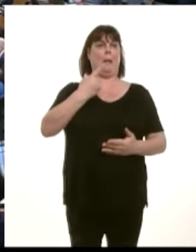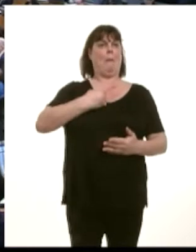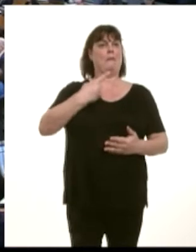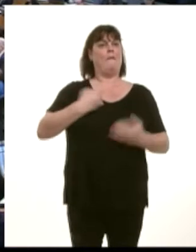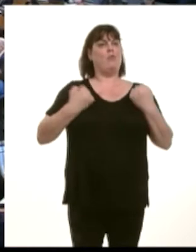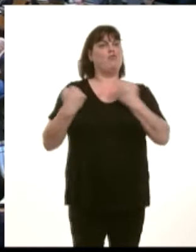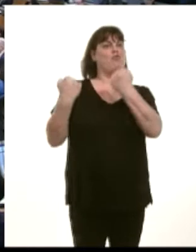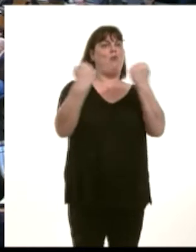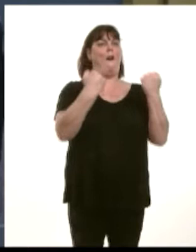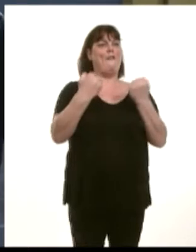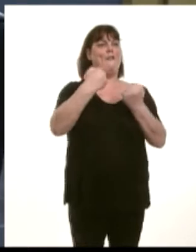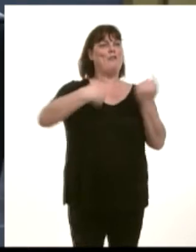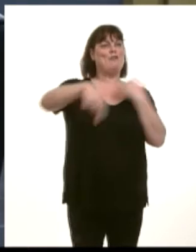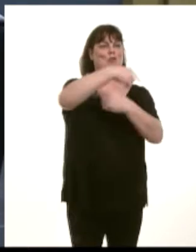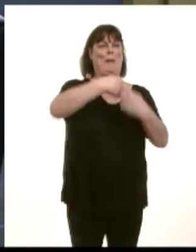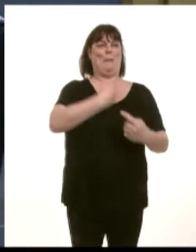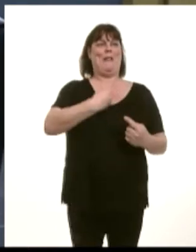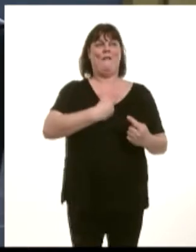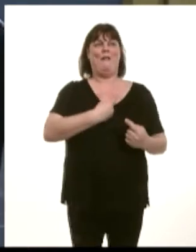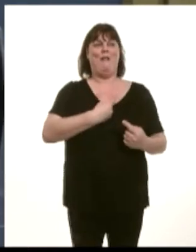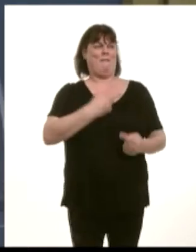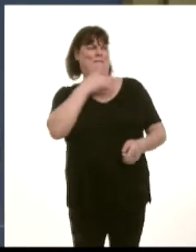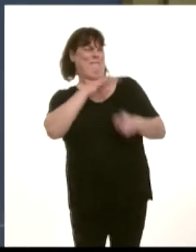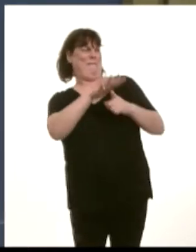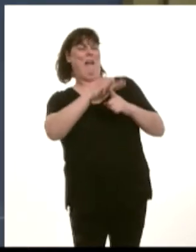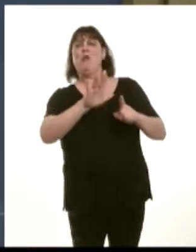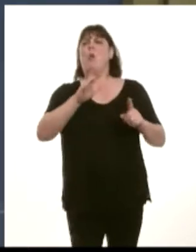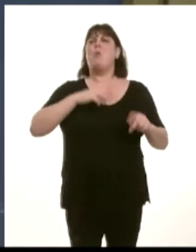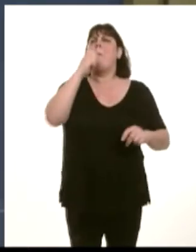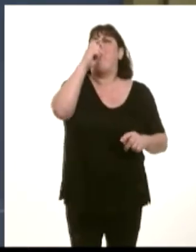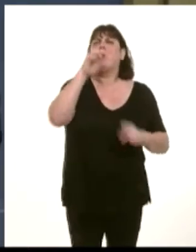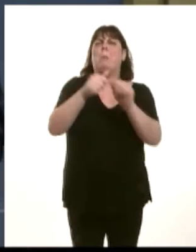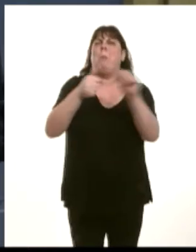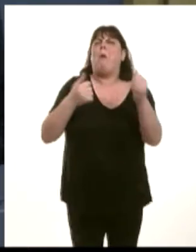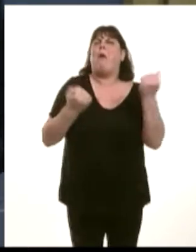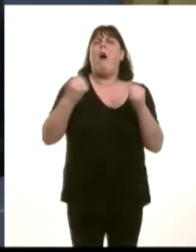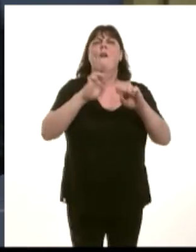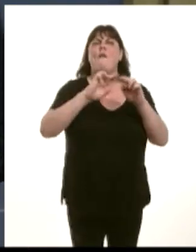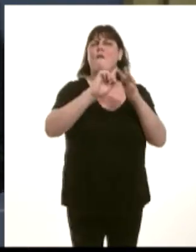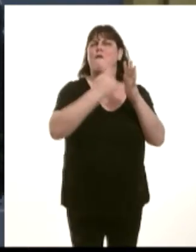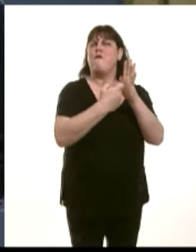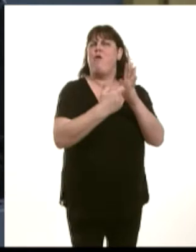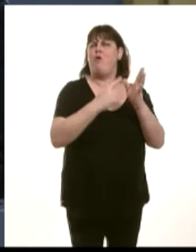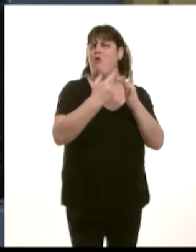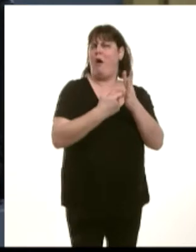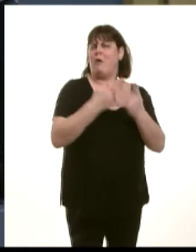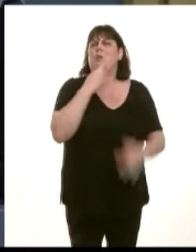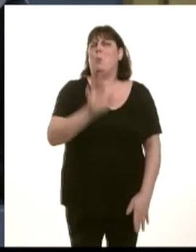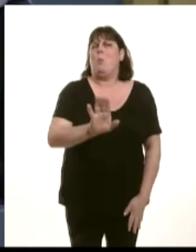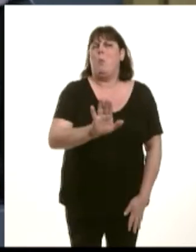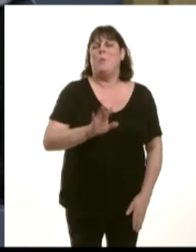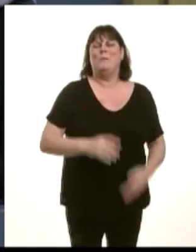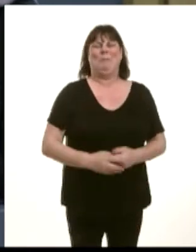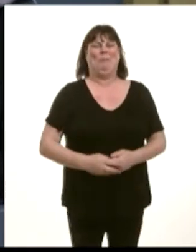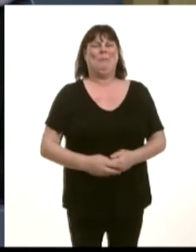the circuit, but I can assure you that it wasn’t a Ferrari.